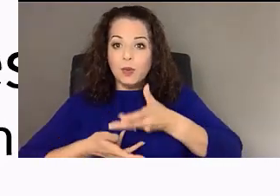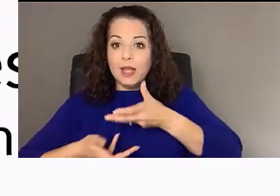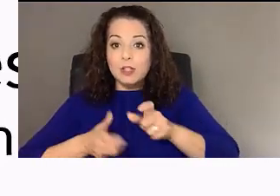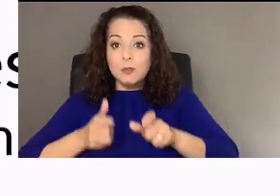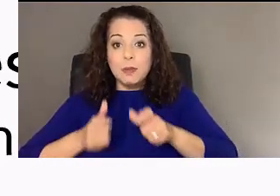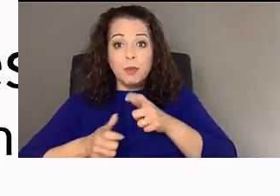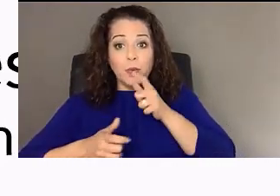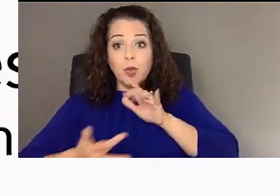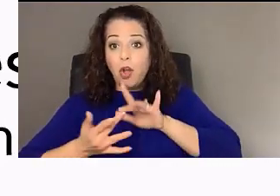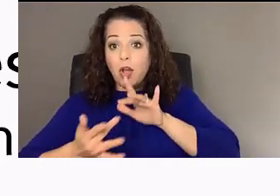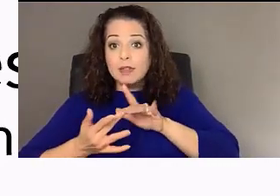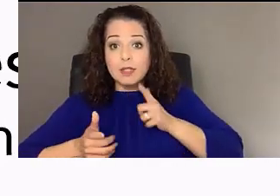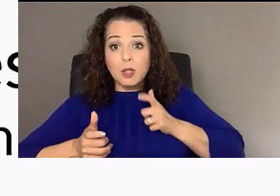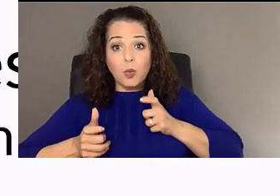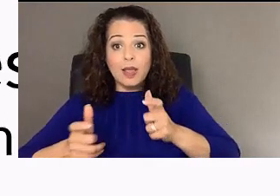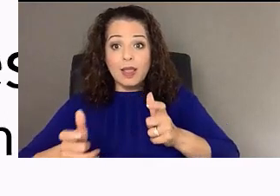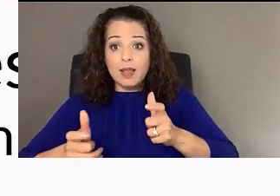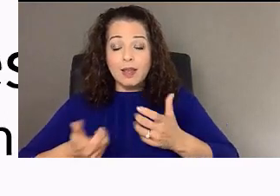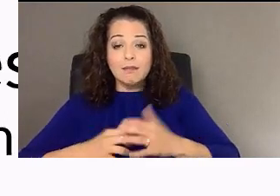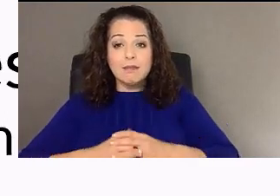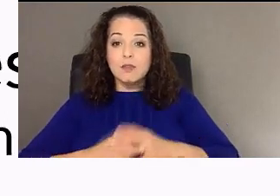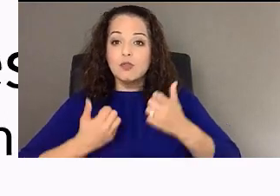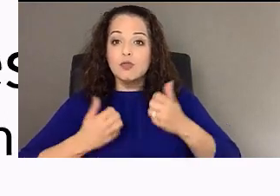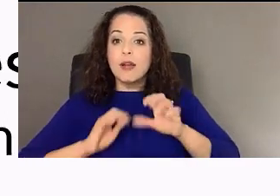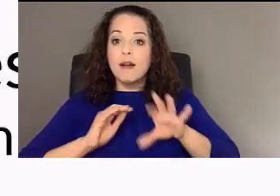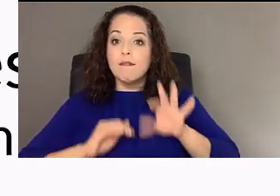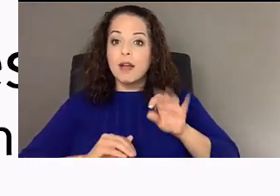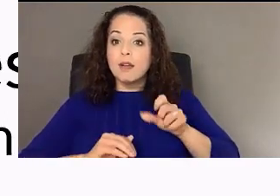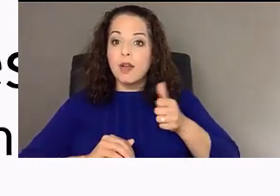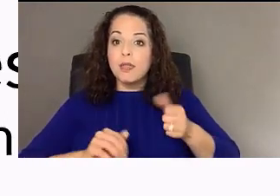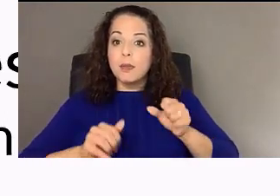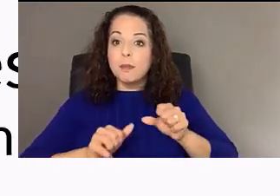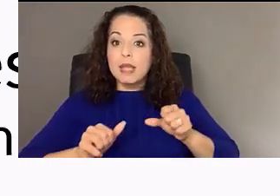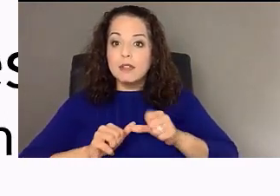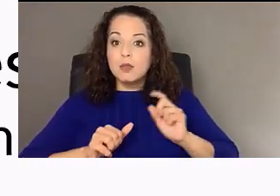quickly to find other places where you are located.